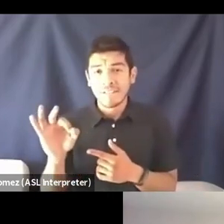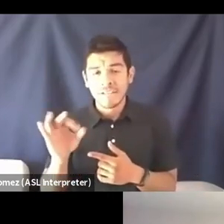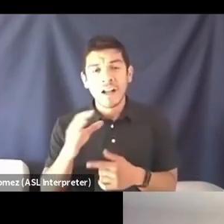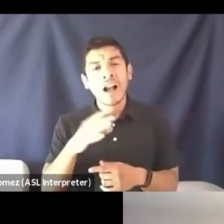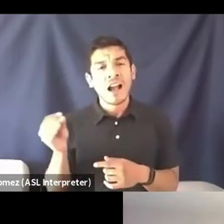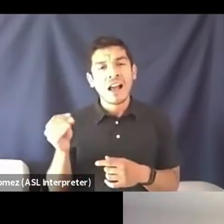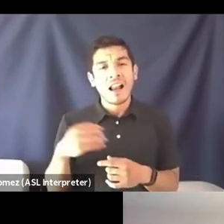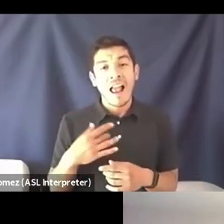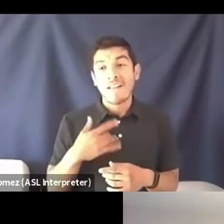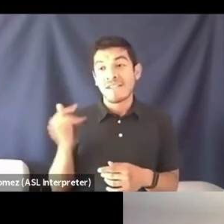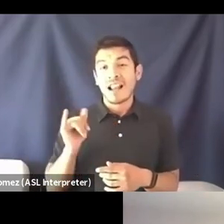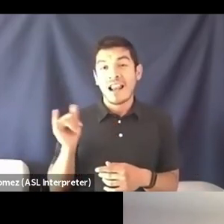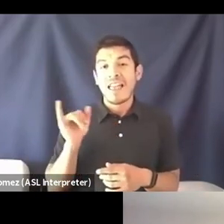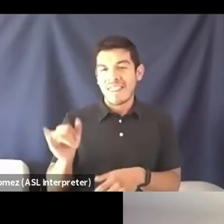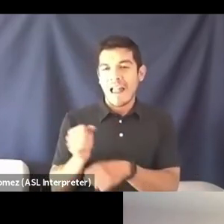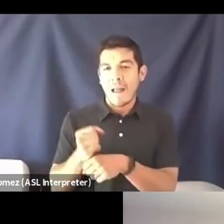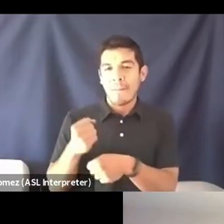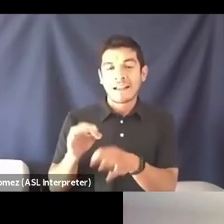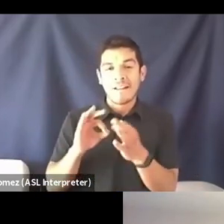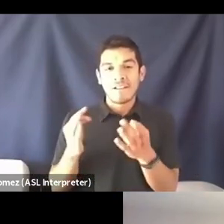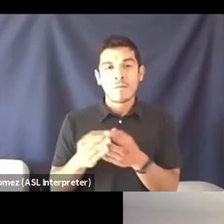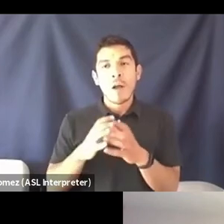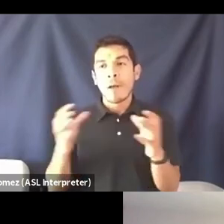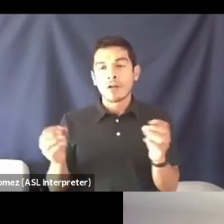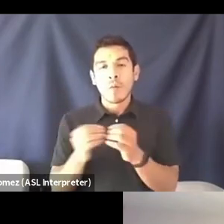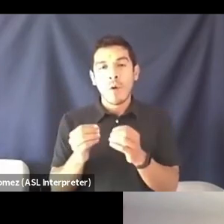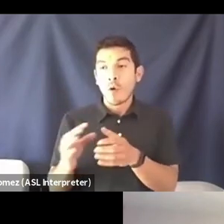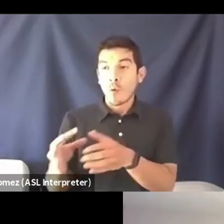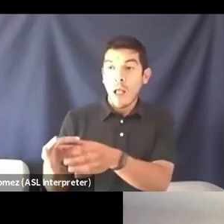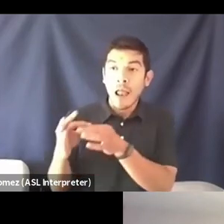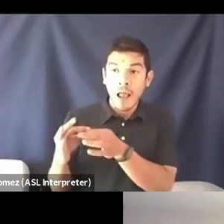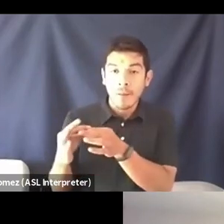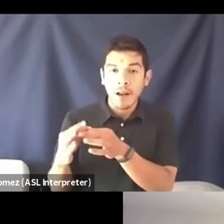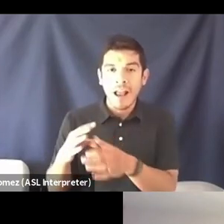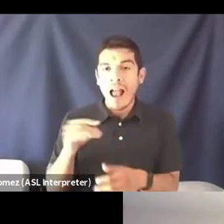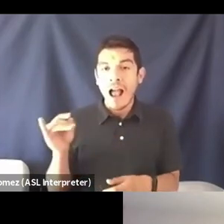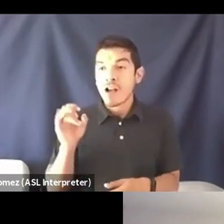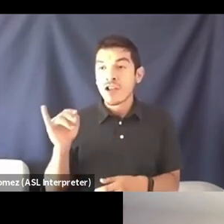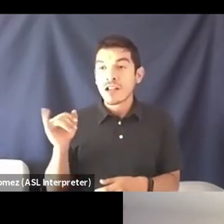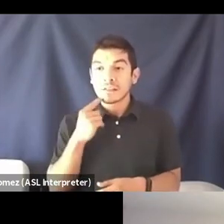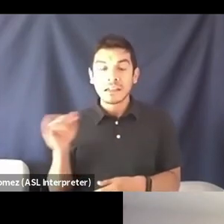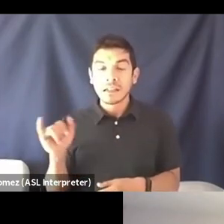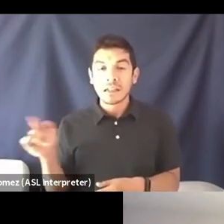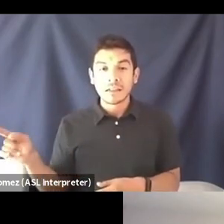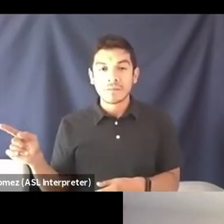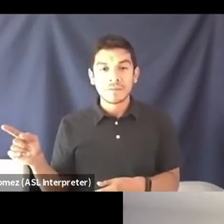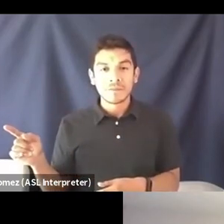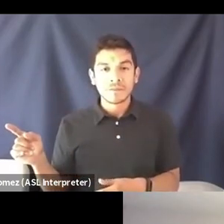I feel that makes the family so much more relatable. And like, like Jenny said, it really shows that the loss of Yingying